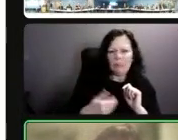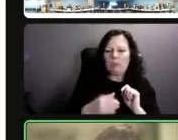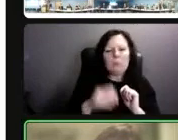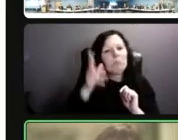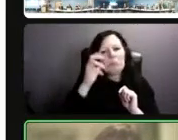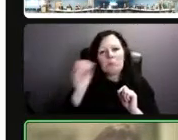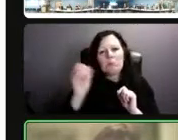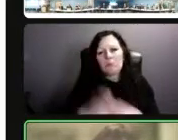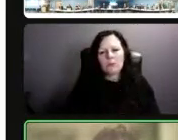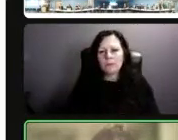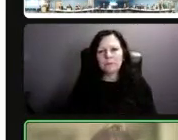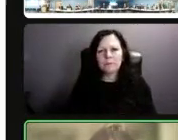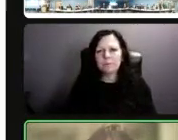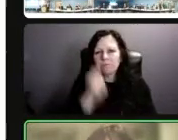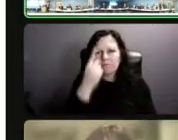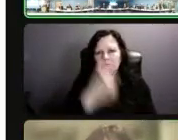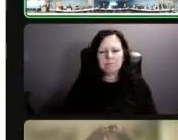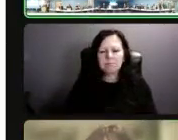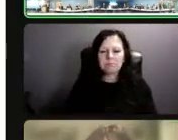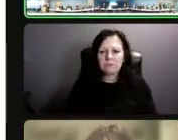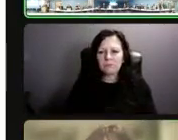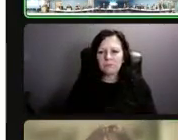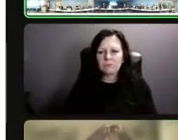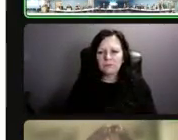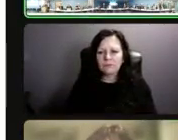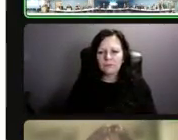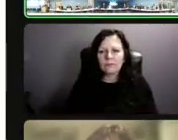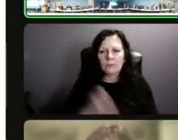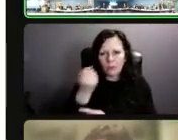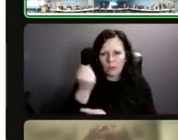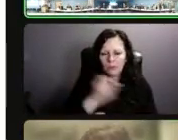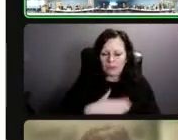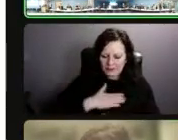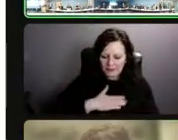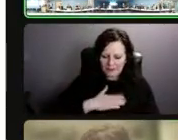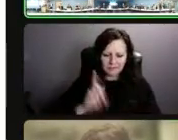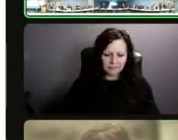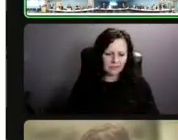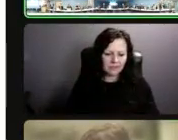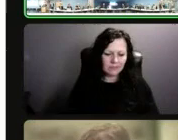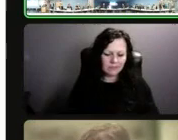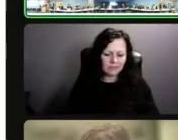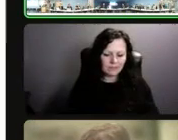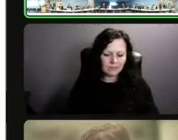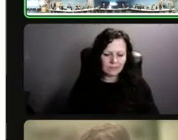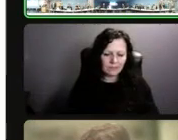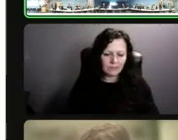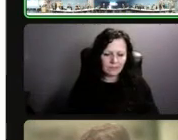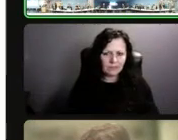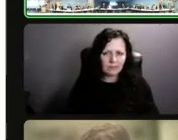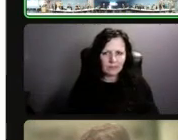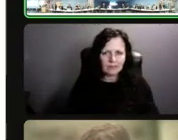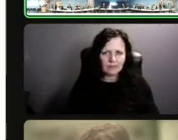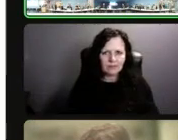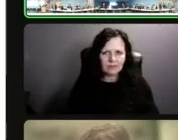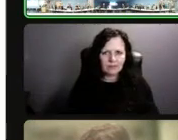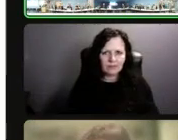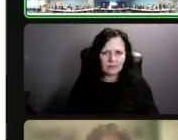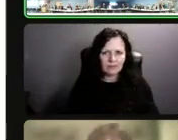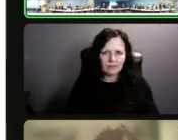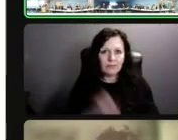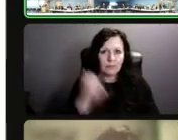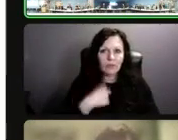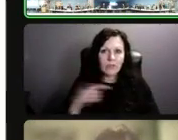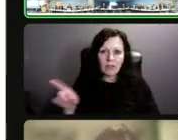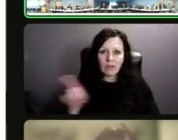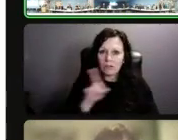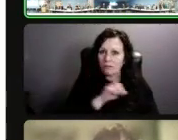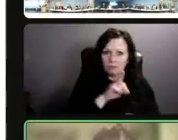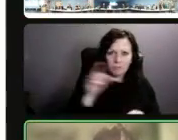MOST EARLIER BUT JUST IN